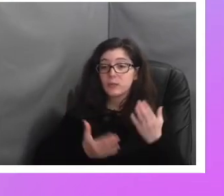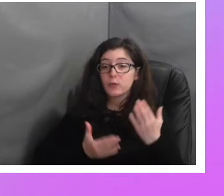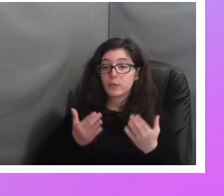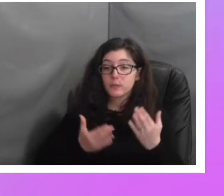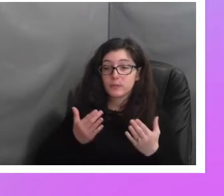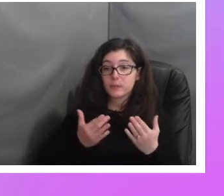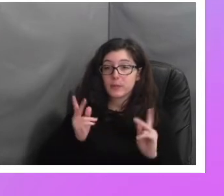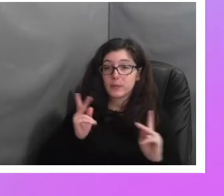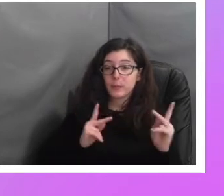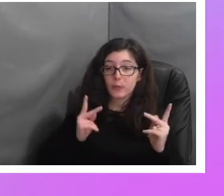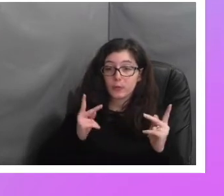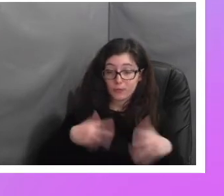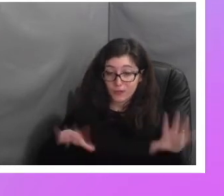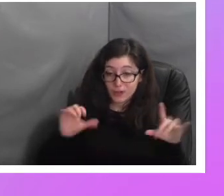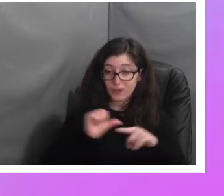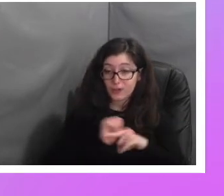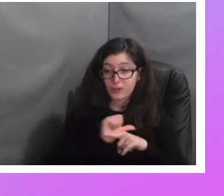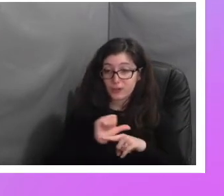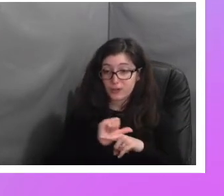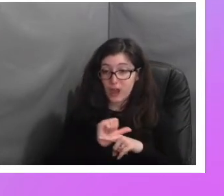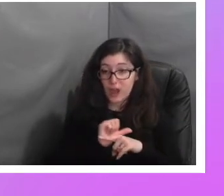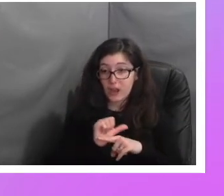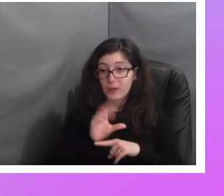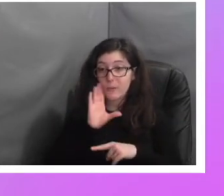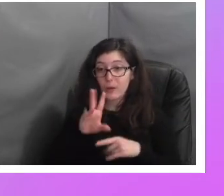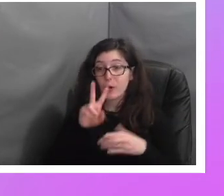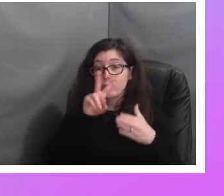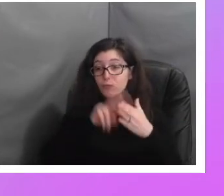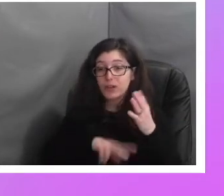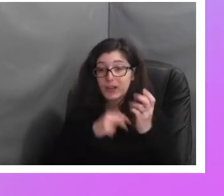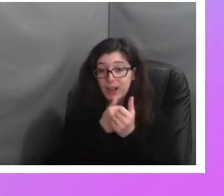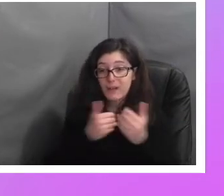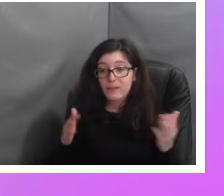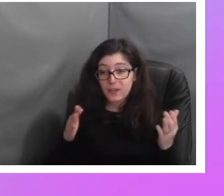and they're trained to read you everything you want to know.